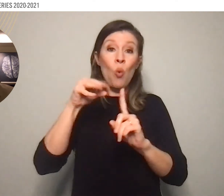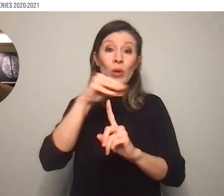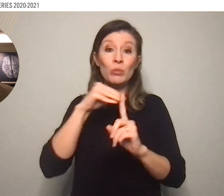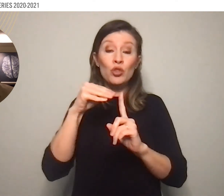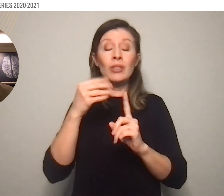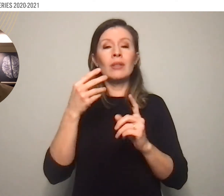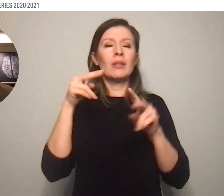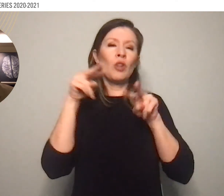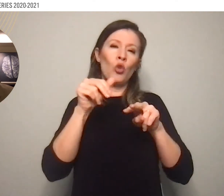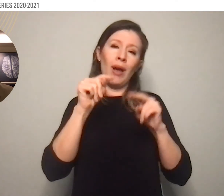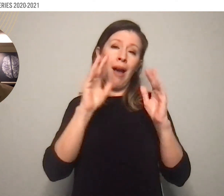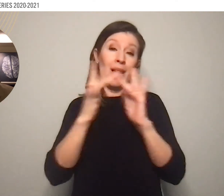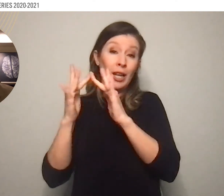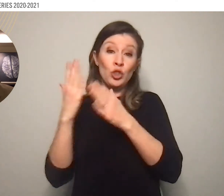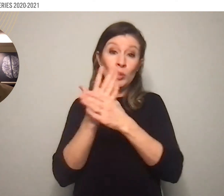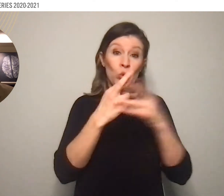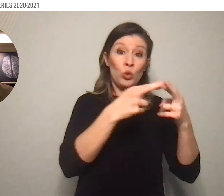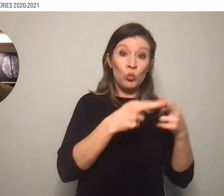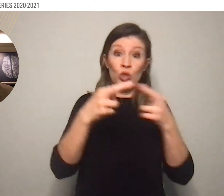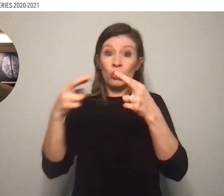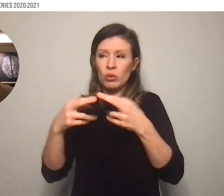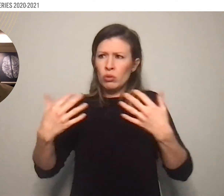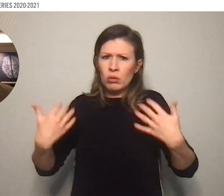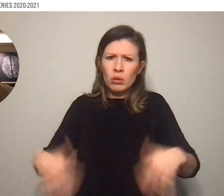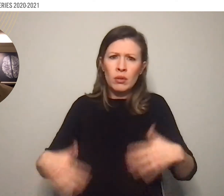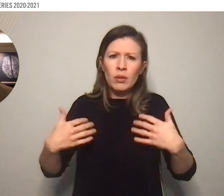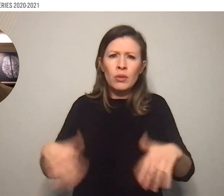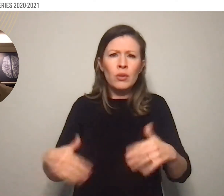looking at connectivity from region to region is very daunting. You need some way to kind